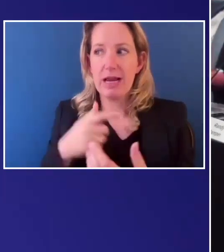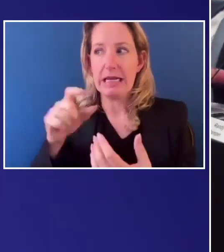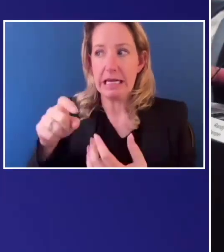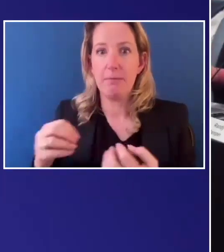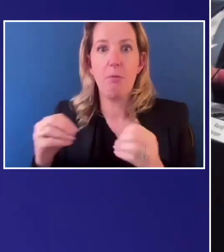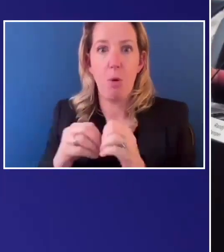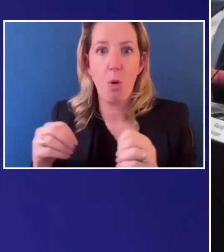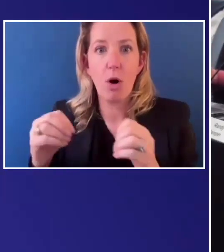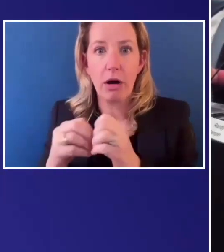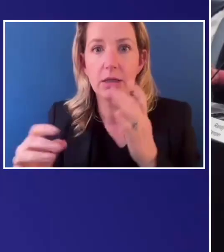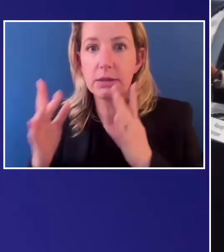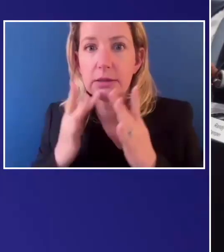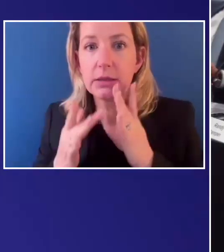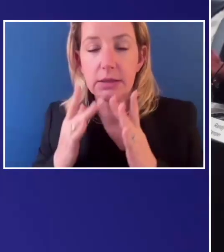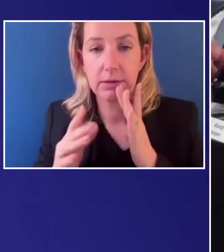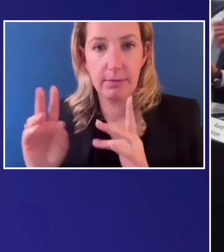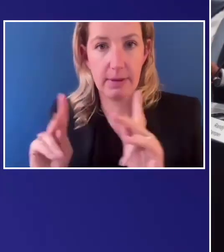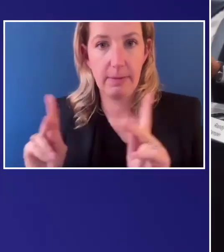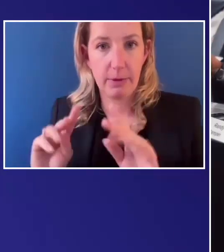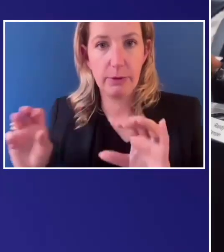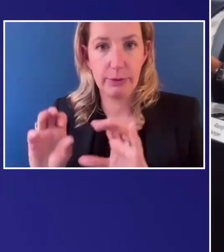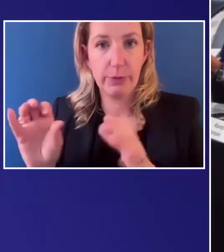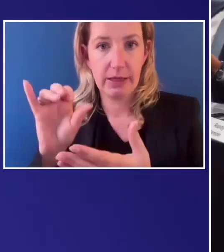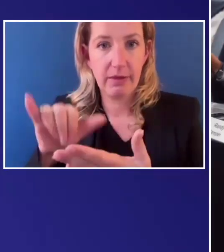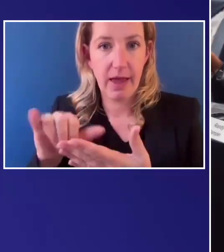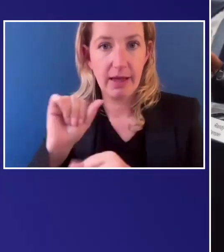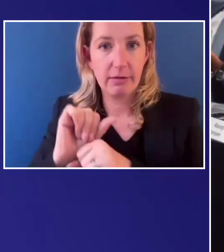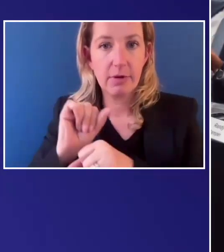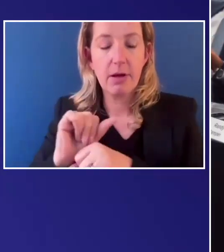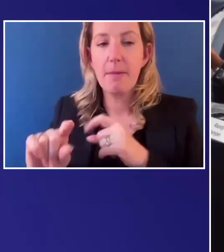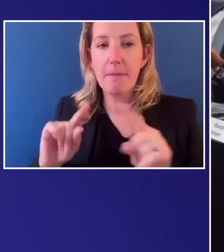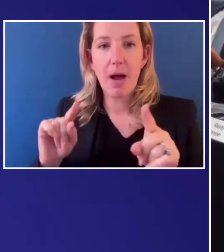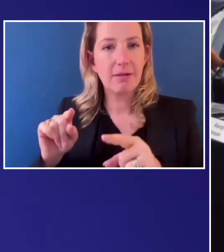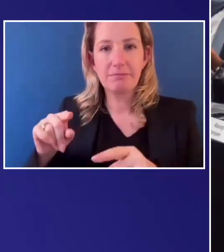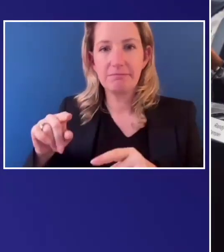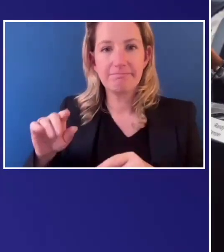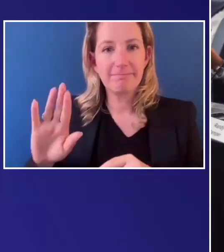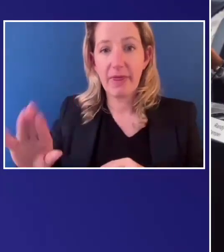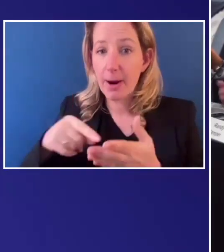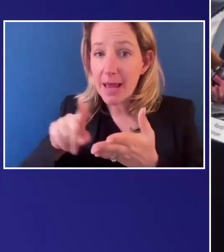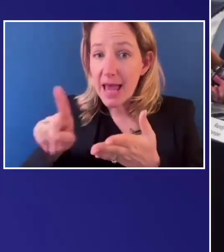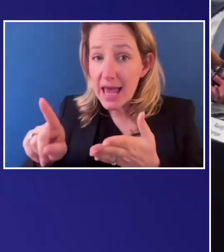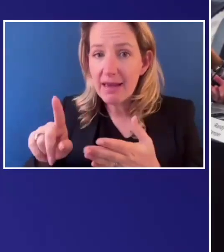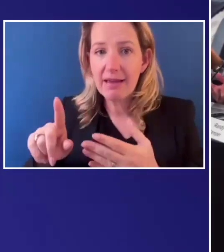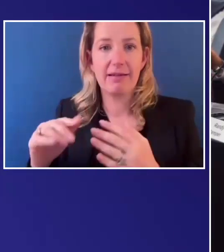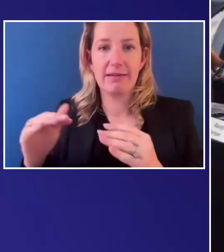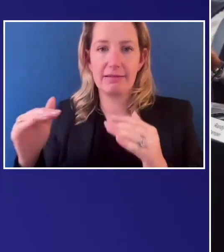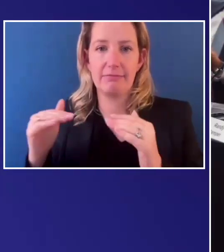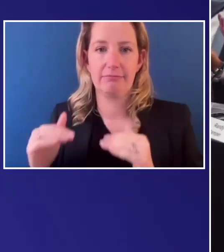they are not commensurately paid for